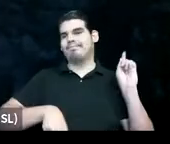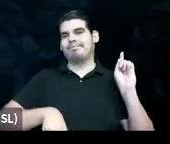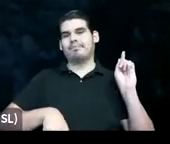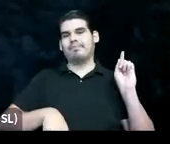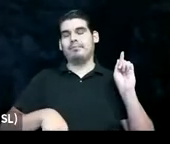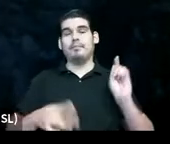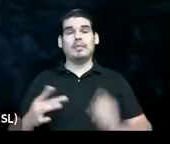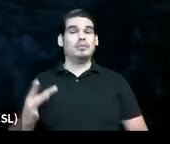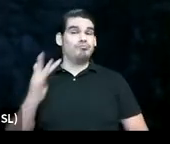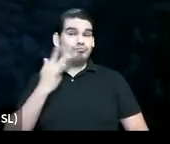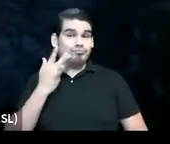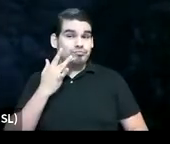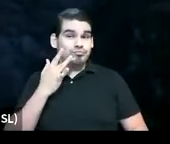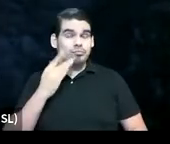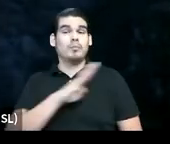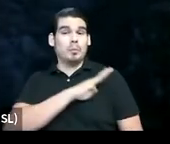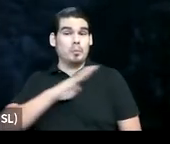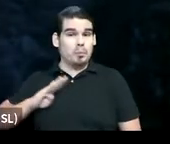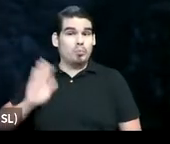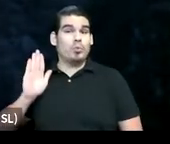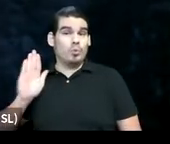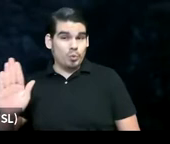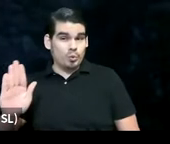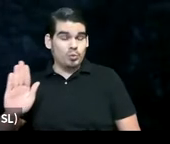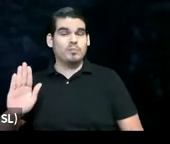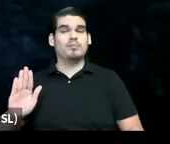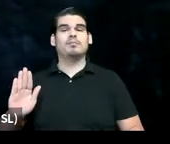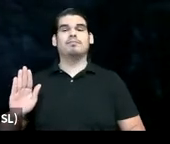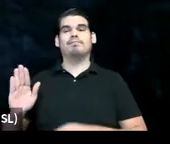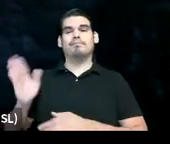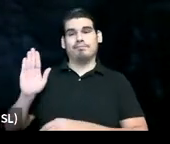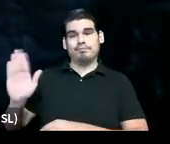Vice President: Yeah, I just want to give an additional recommendation here.